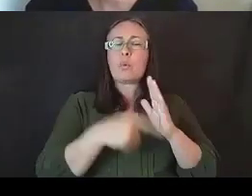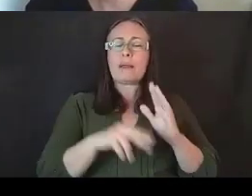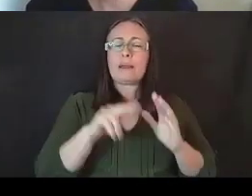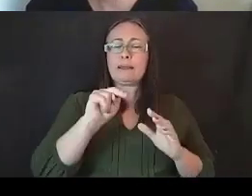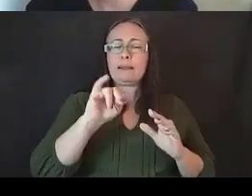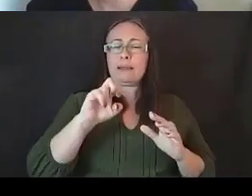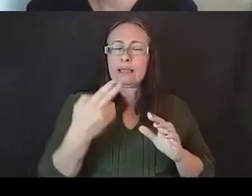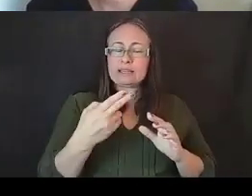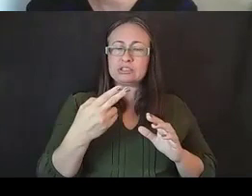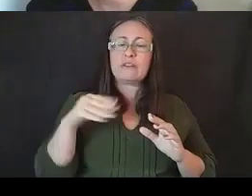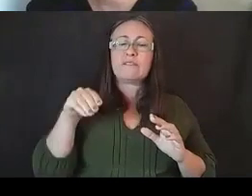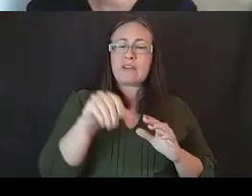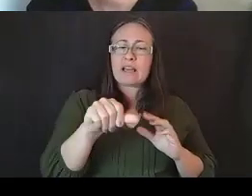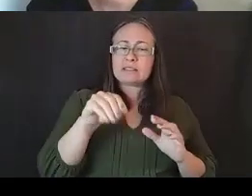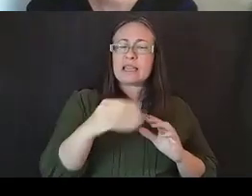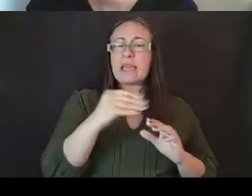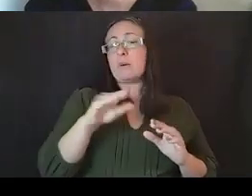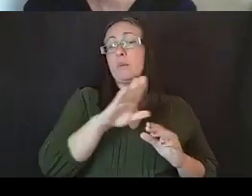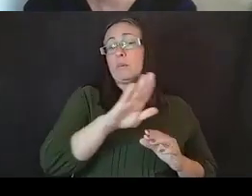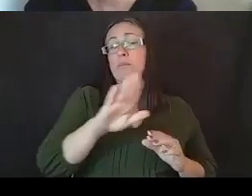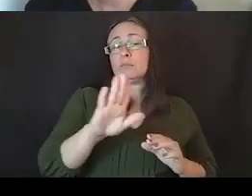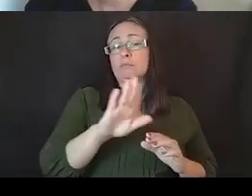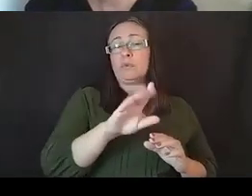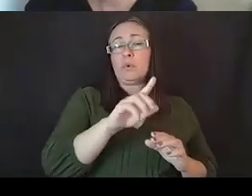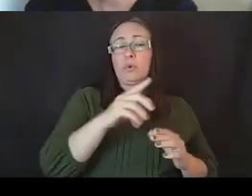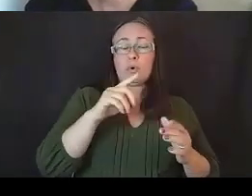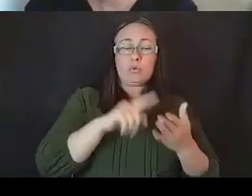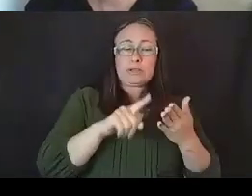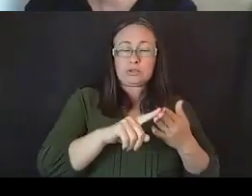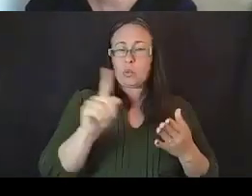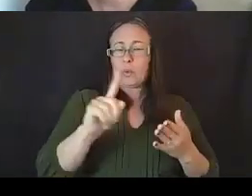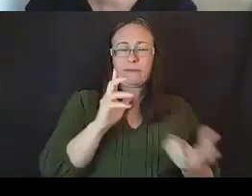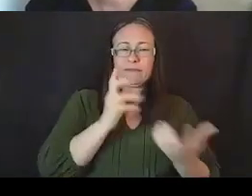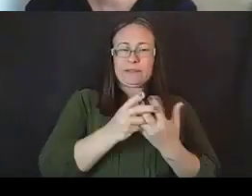and where your research fits in. The NIH awards by location tool